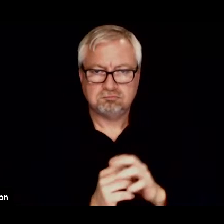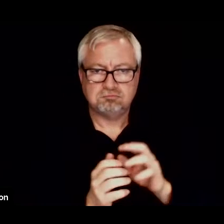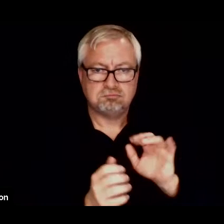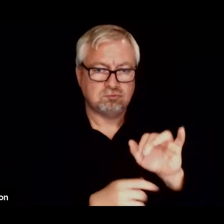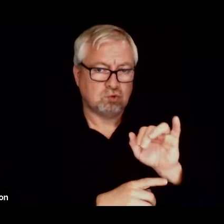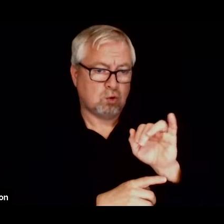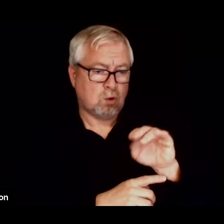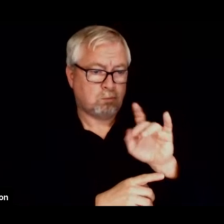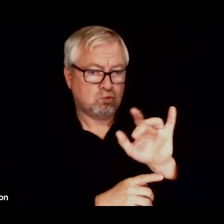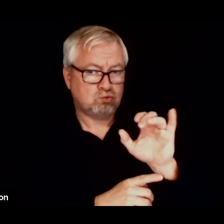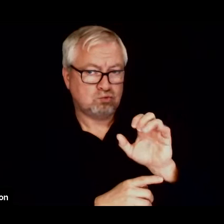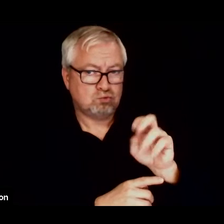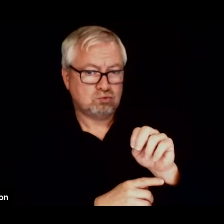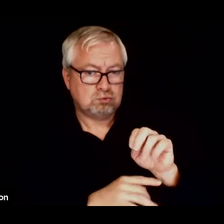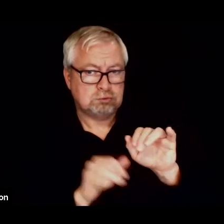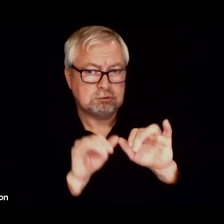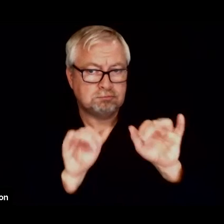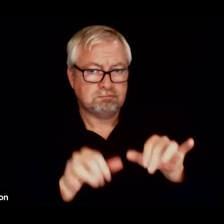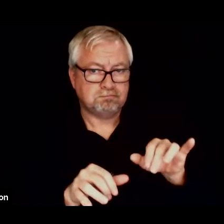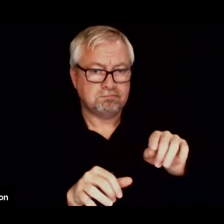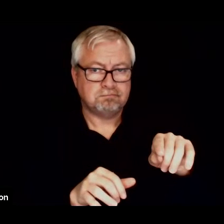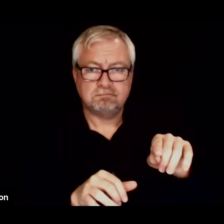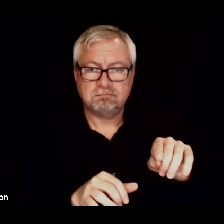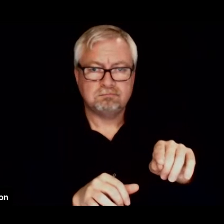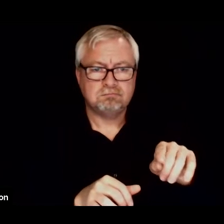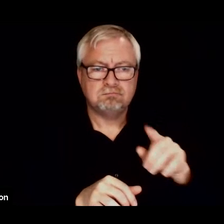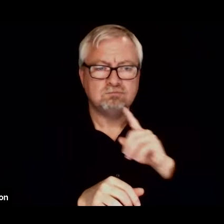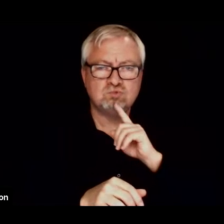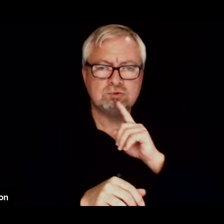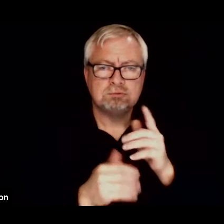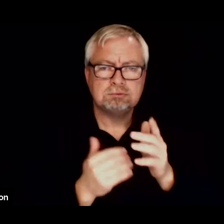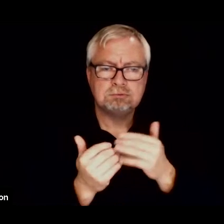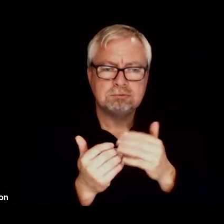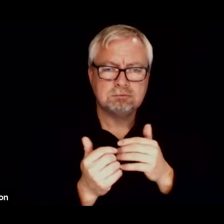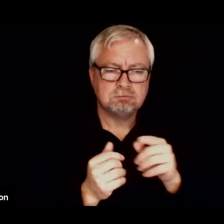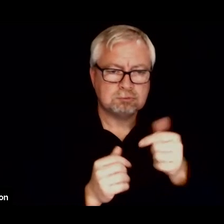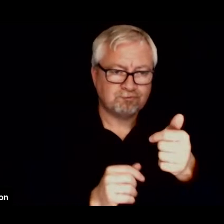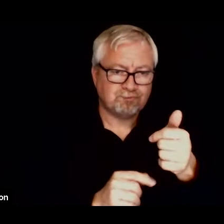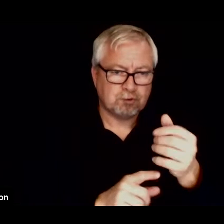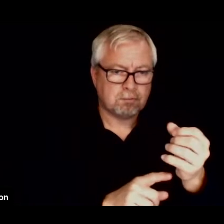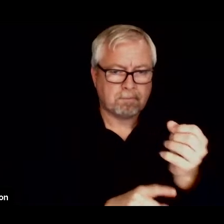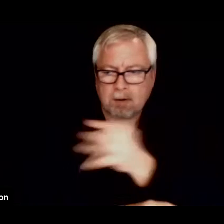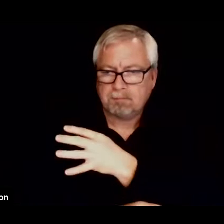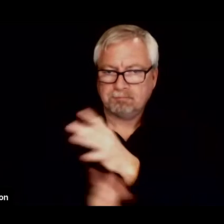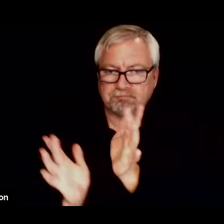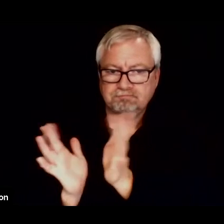out reminders and recalls but at this point we don't have a plan to be calling everyone